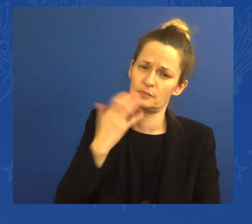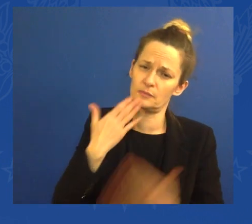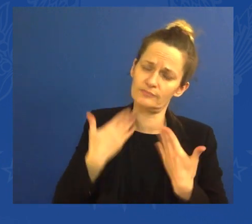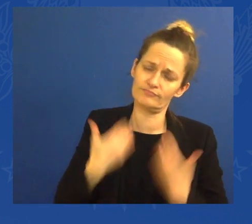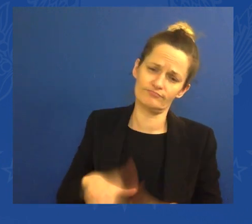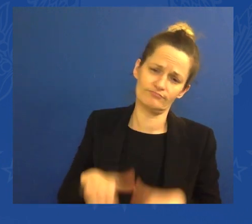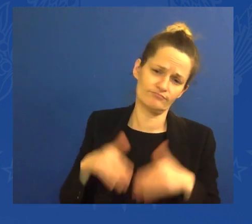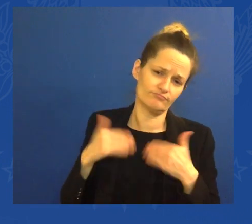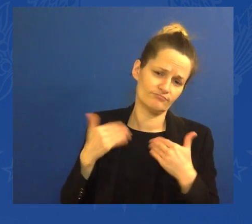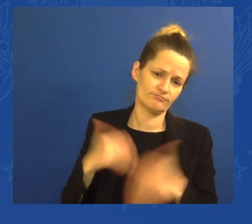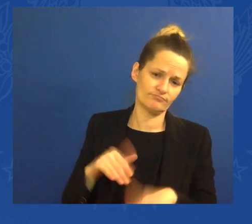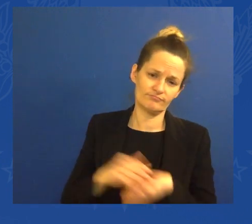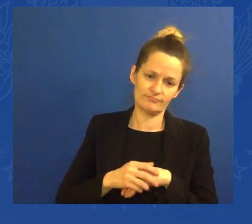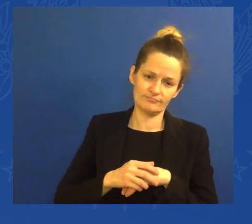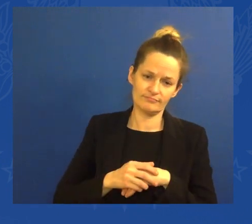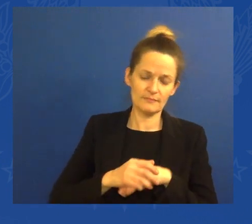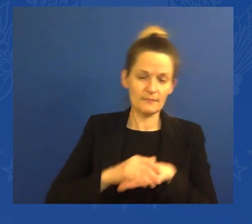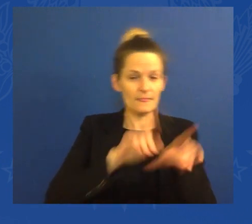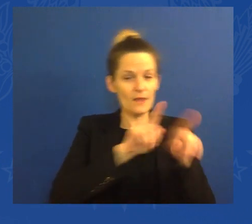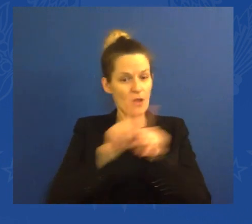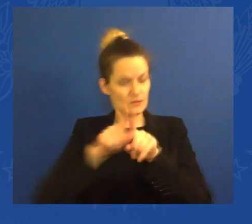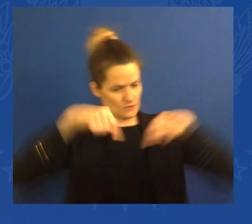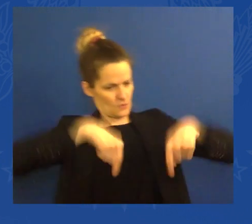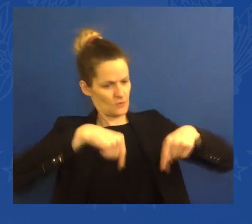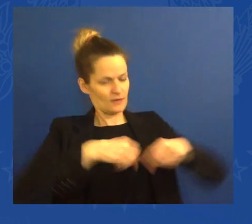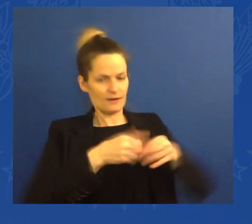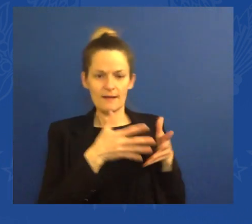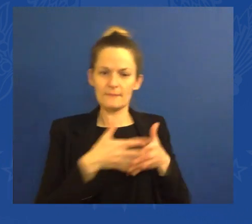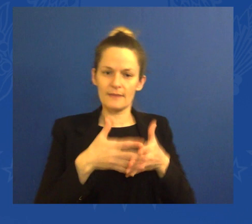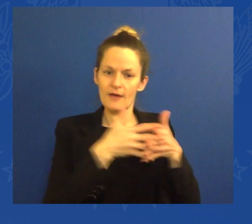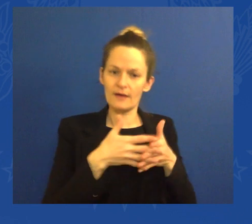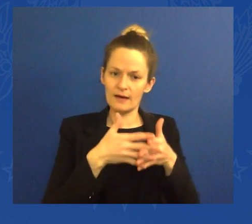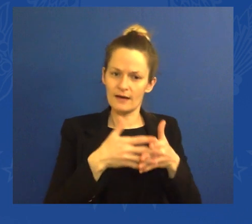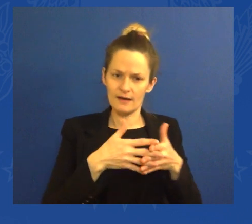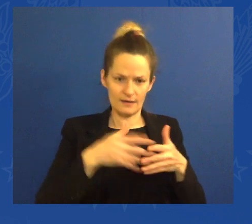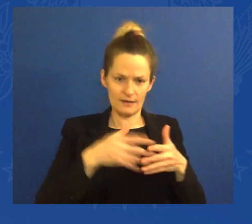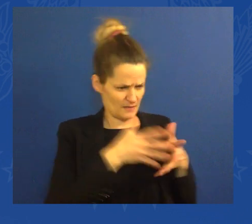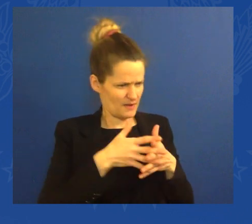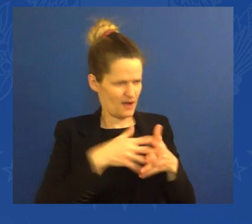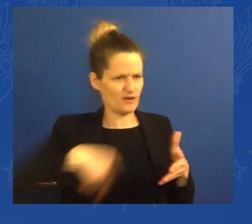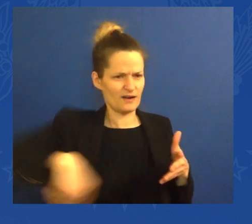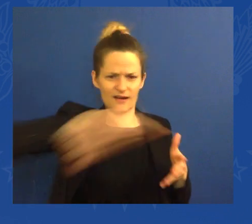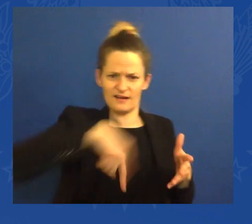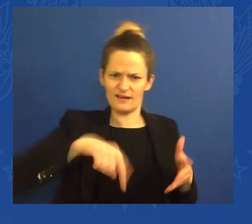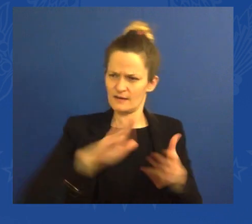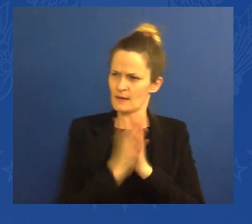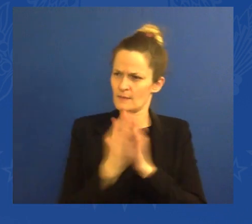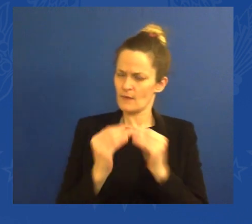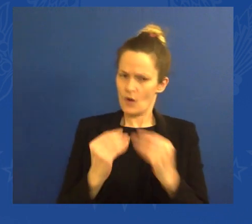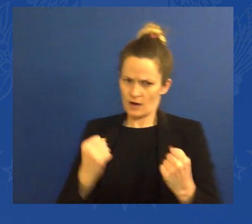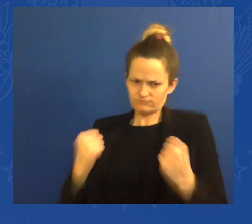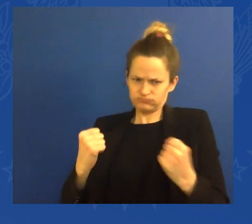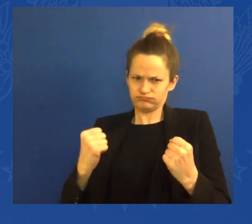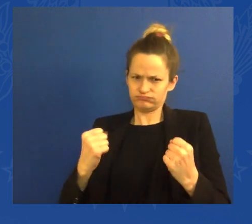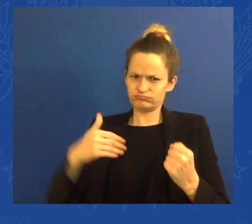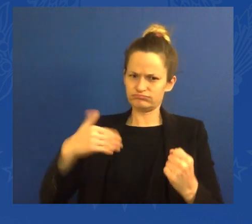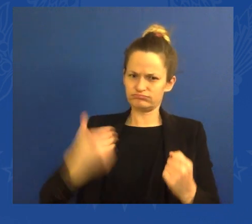As I said last night, there is no greater testament to the grit and resilience of the American people than the progress you've all made